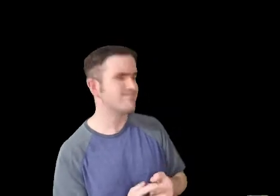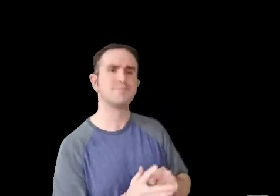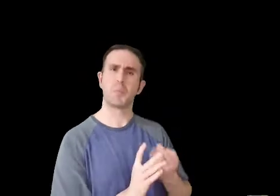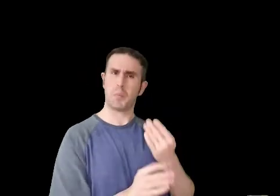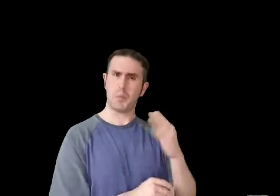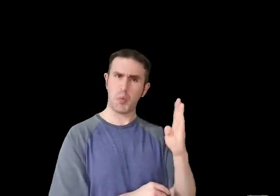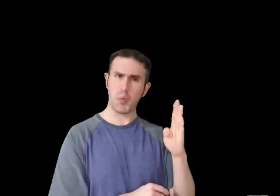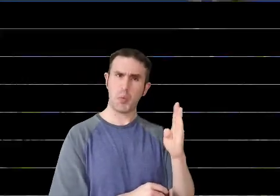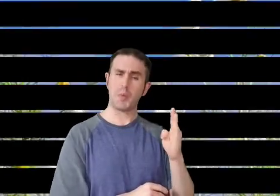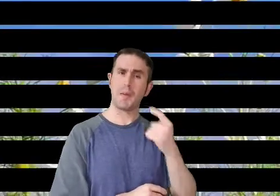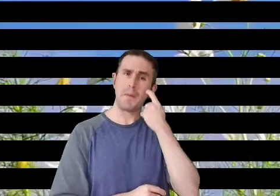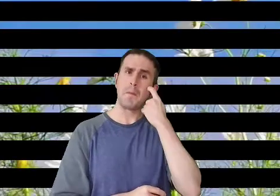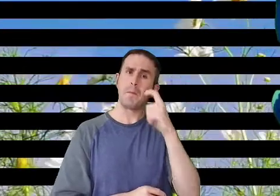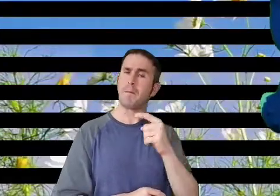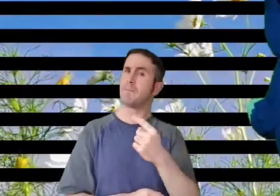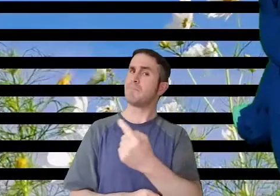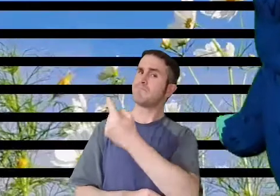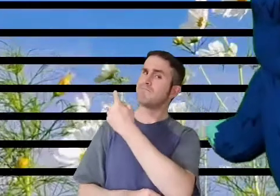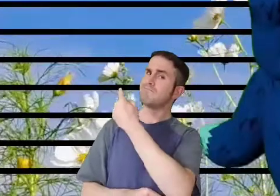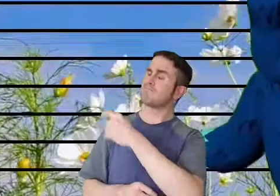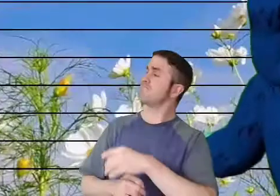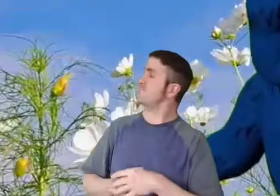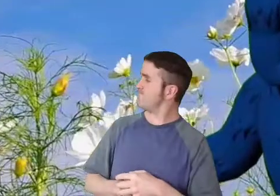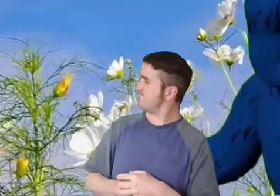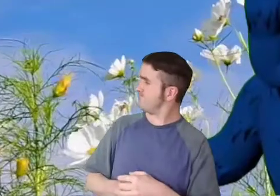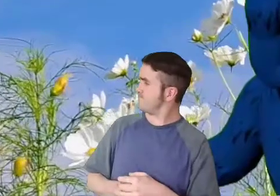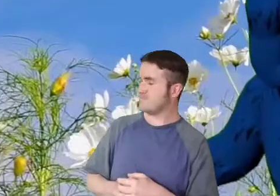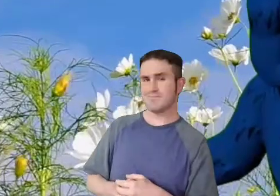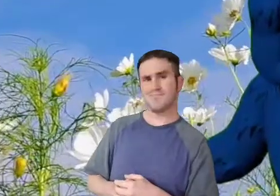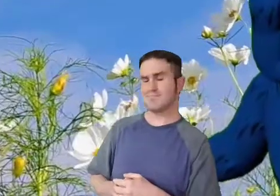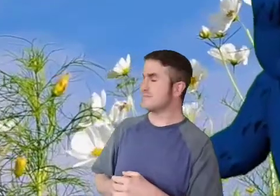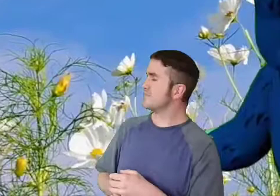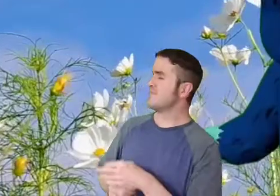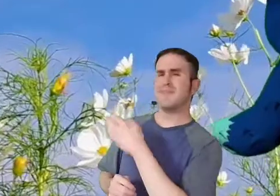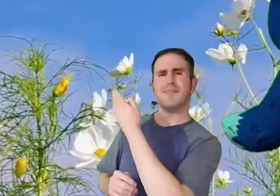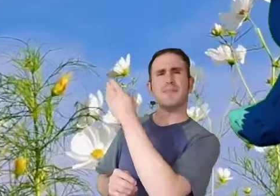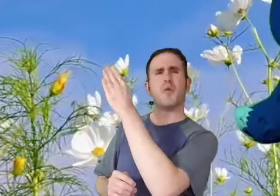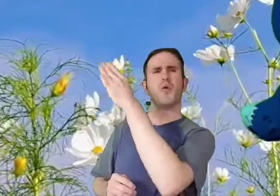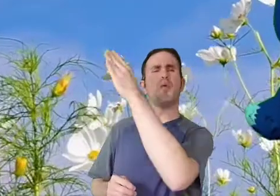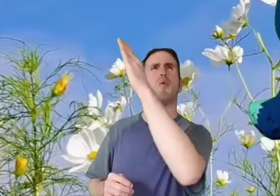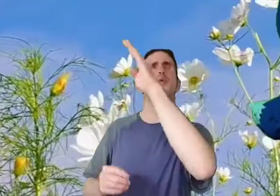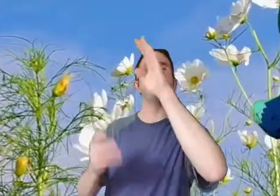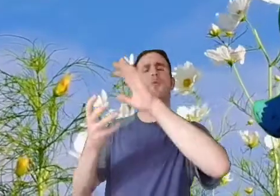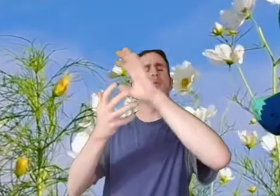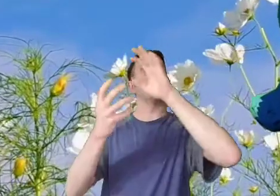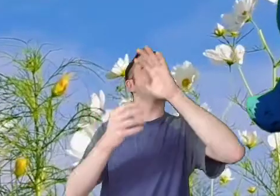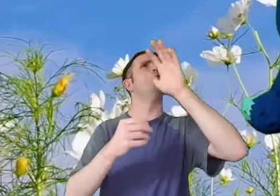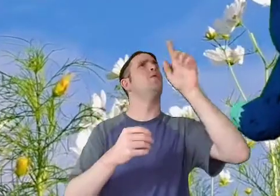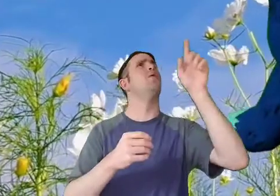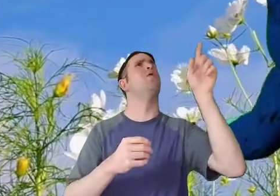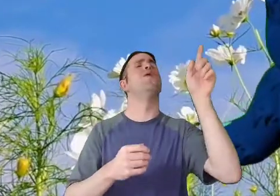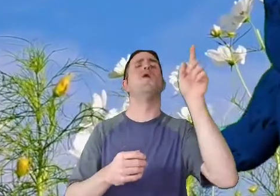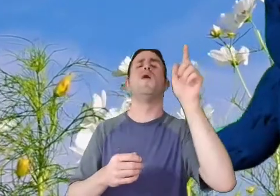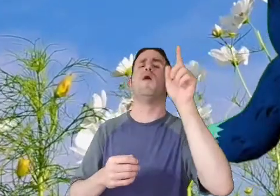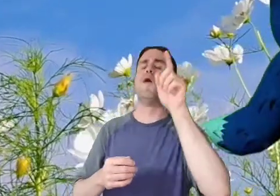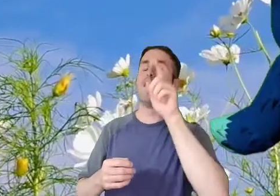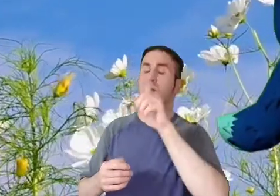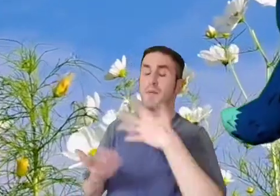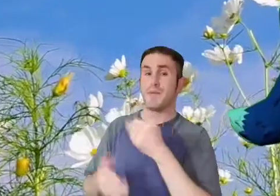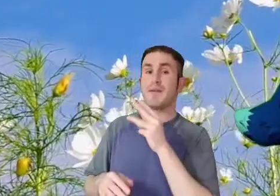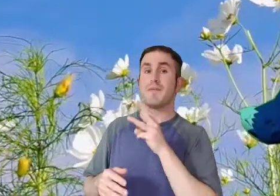let's start with blue! So if you look here... and see a blue sky... or maybe it's a blue ocean...